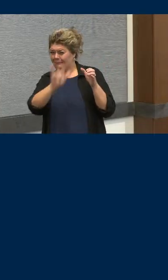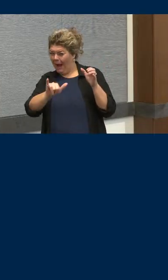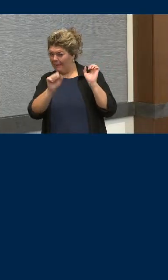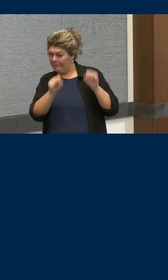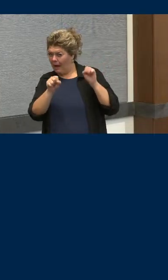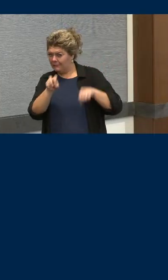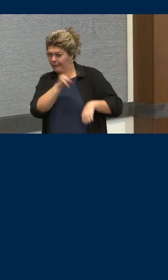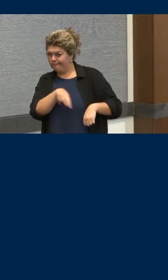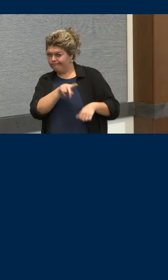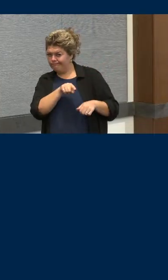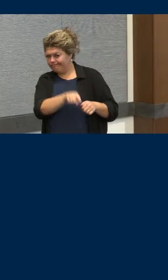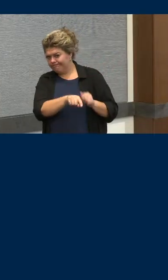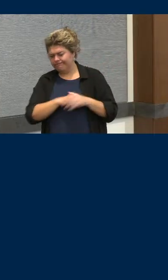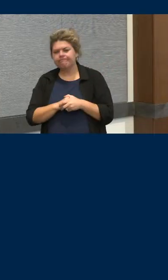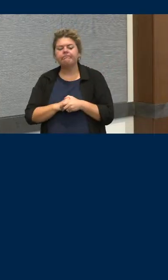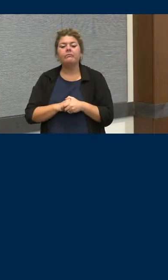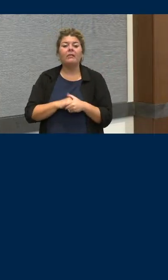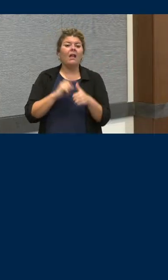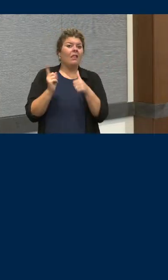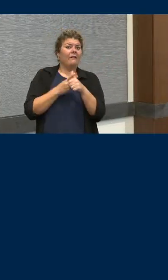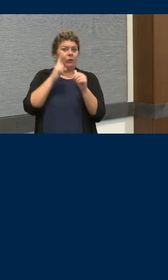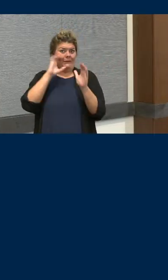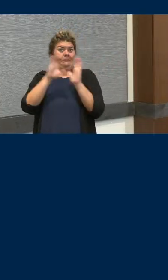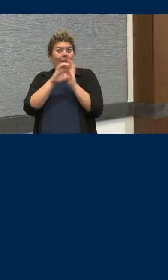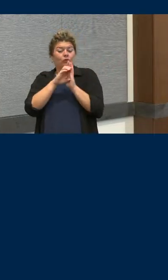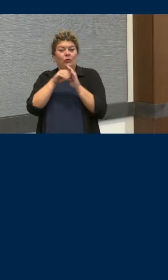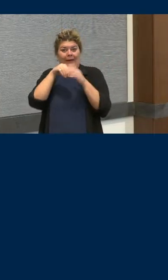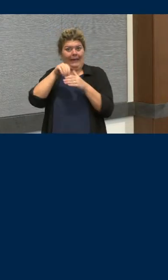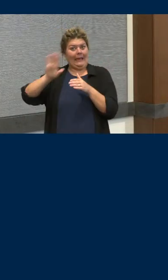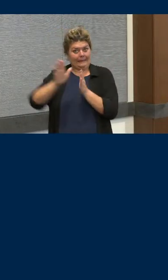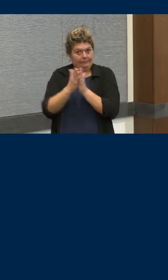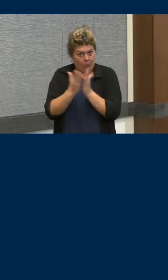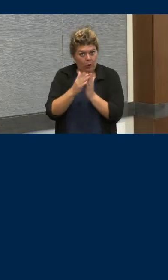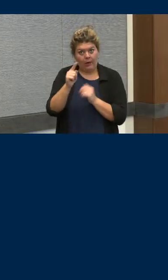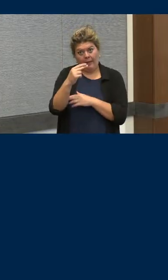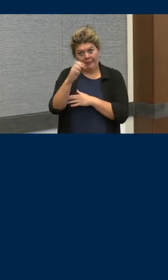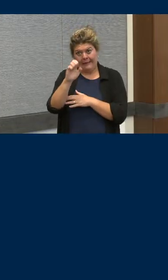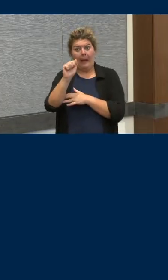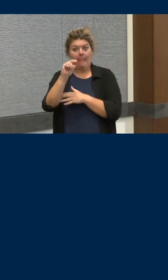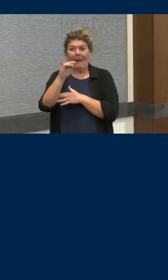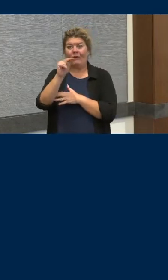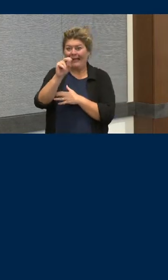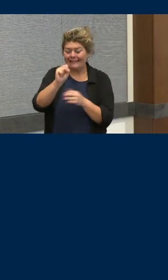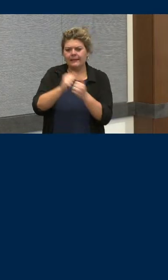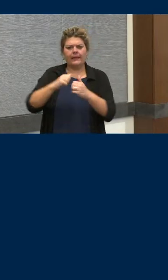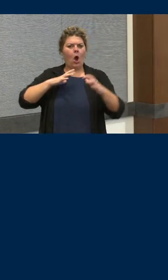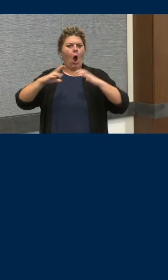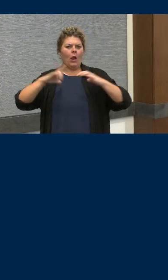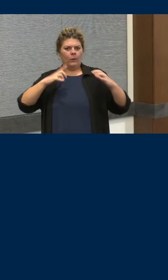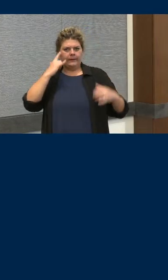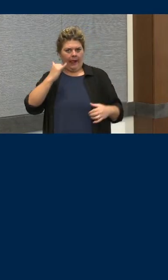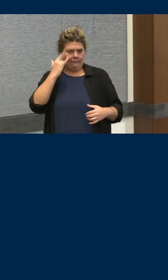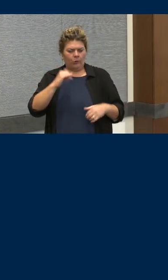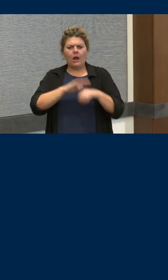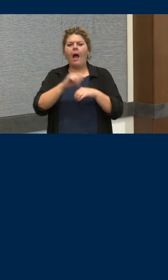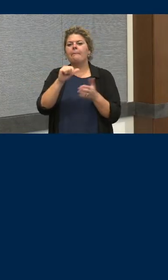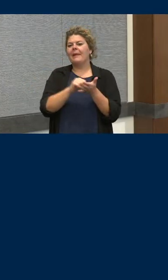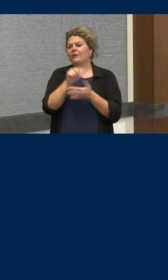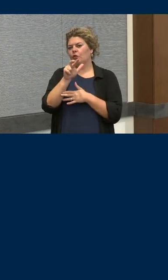vernacular religion in The Americans, taken in Hollywood, California